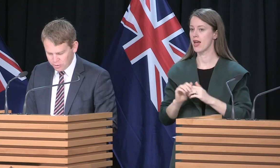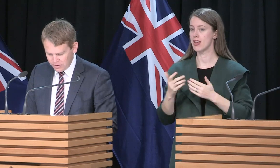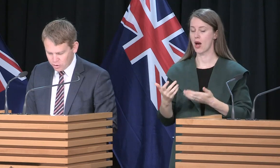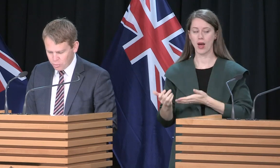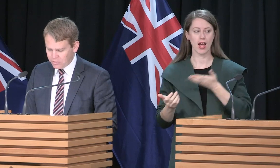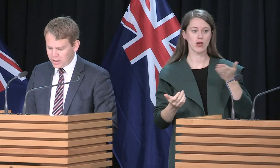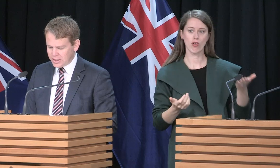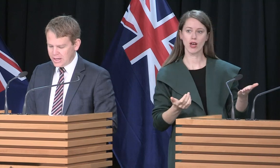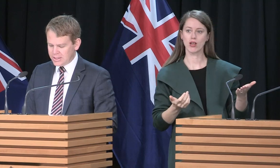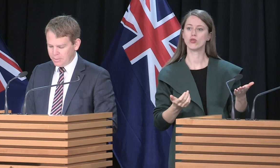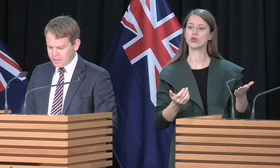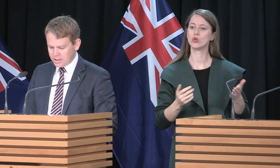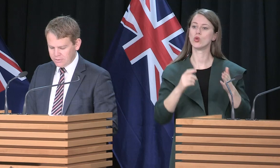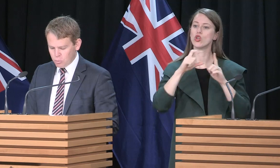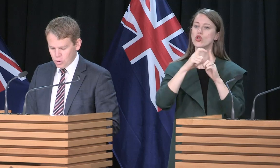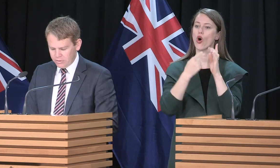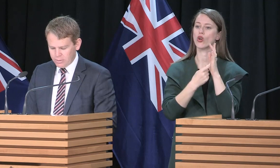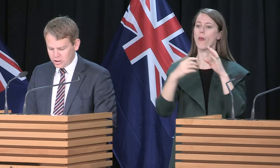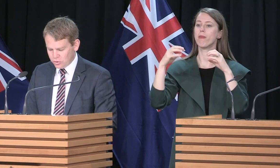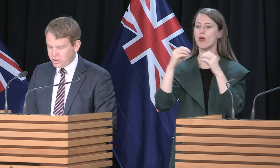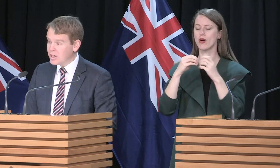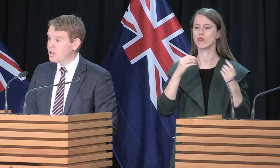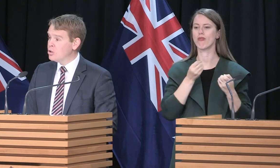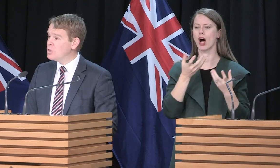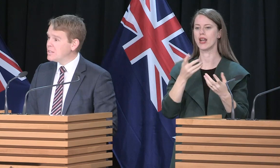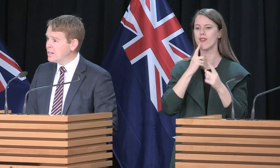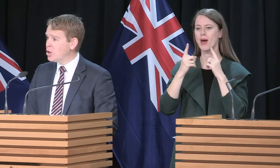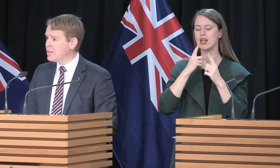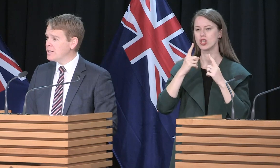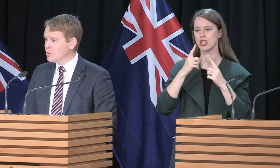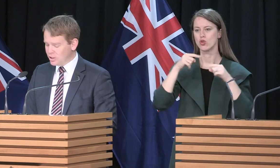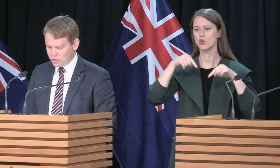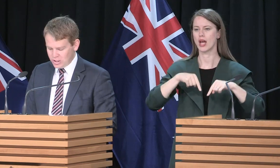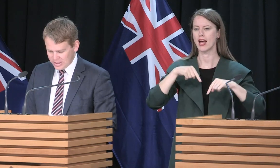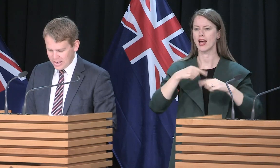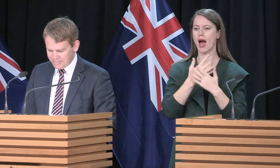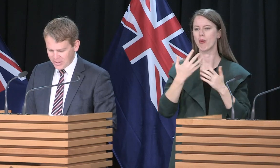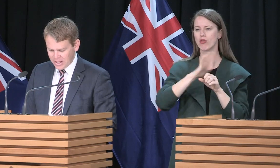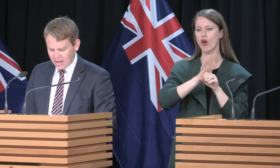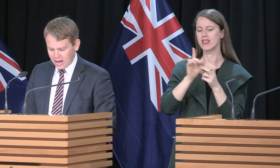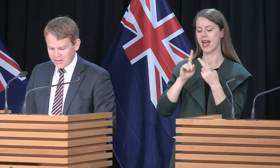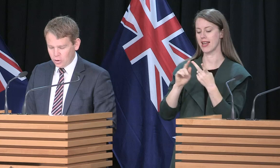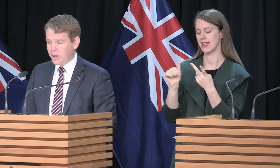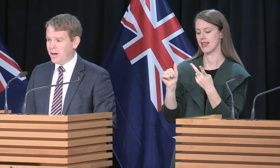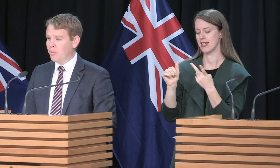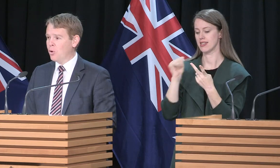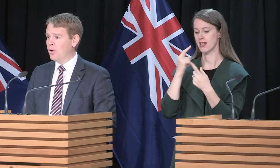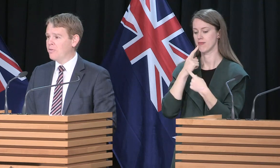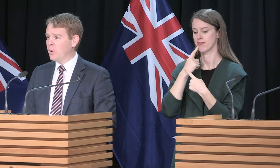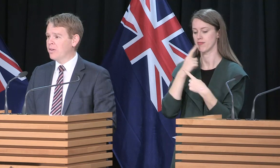and will continue to be our watch-words. I wanted to hand other to Dr Bloomfield who's told provide today's numbers